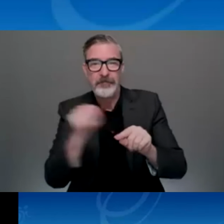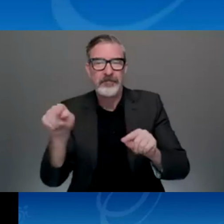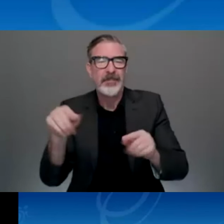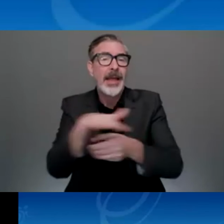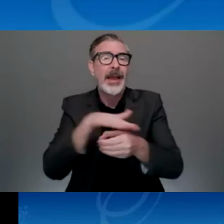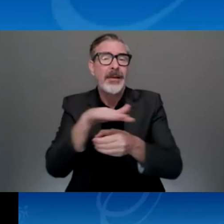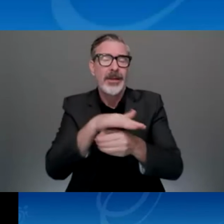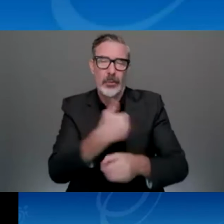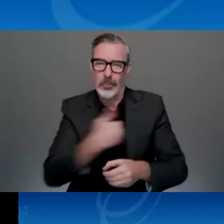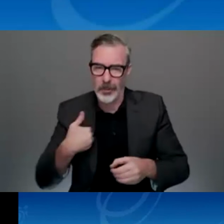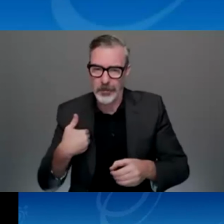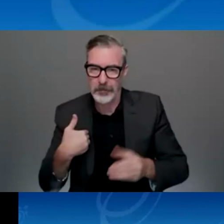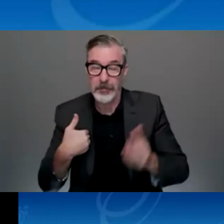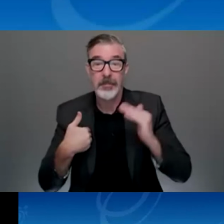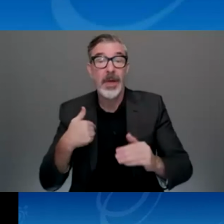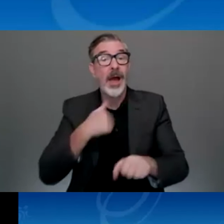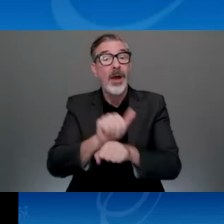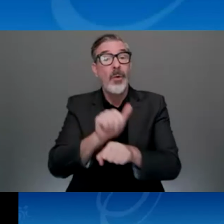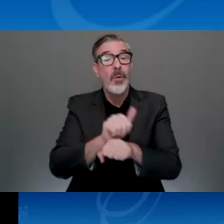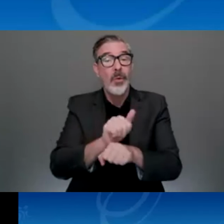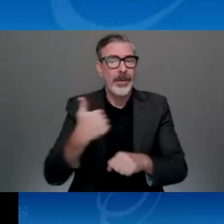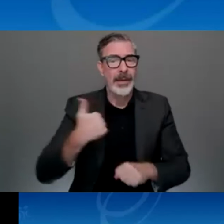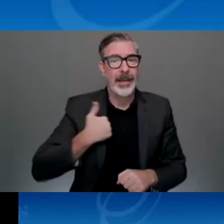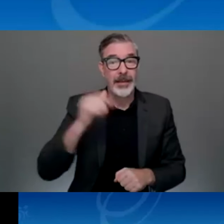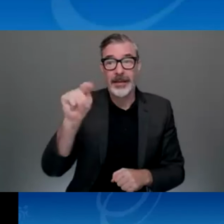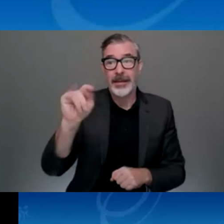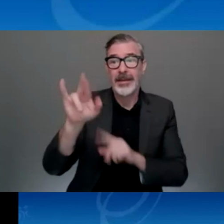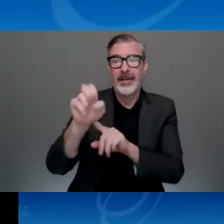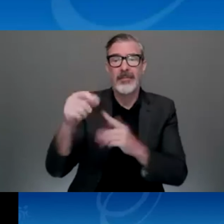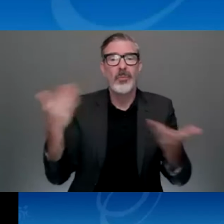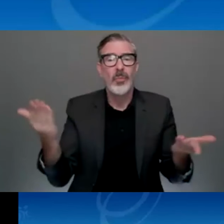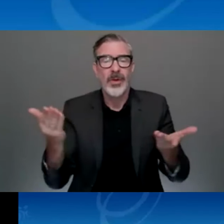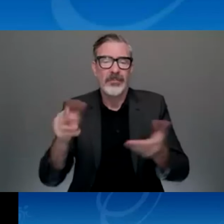I work at Canadian Tire Corporation on the diversity, inclusion and belonging team.